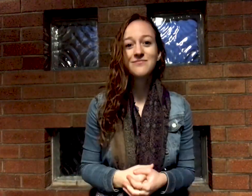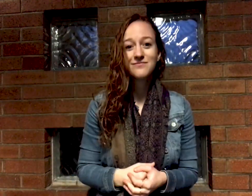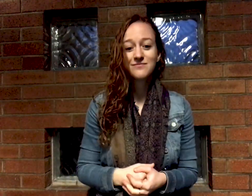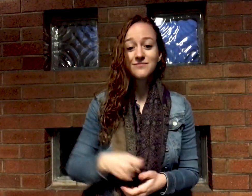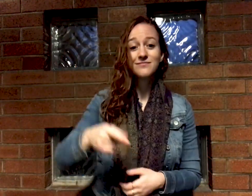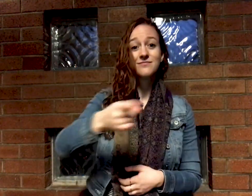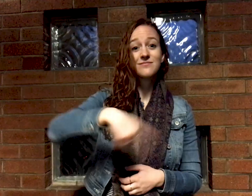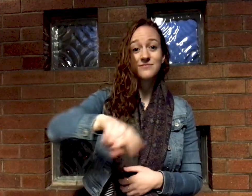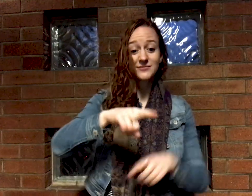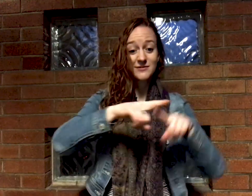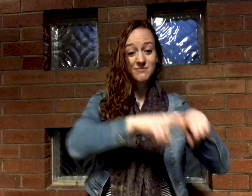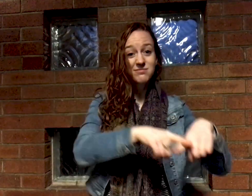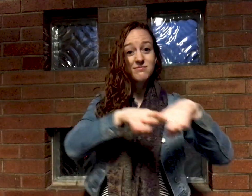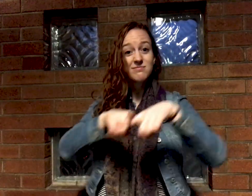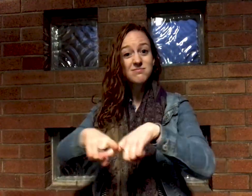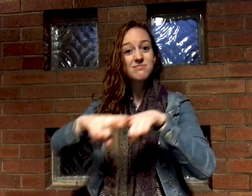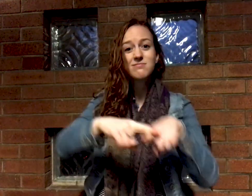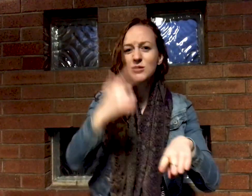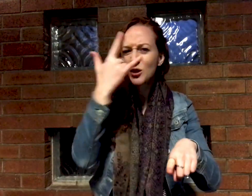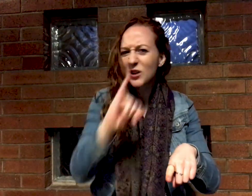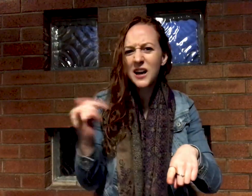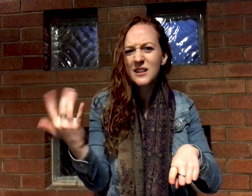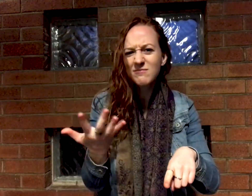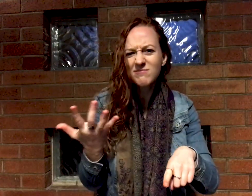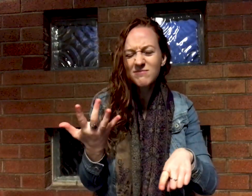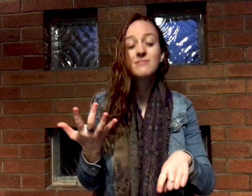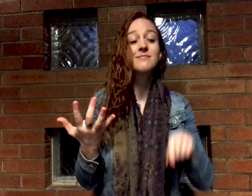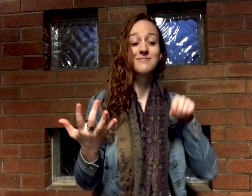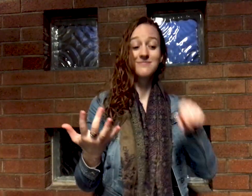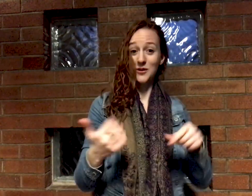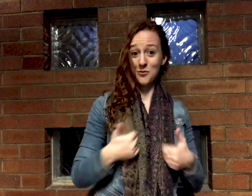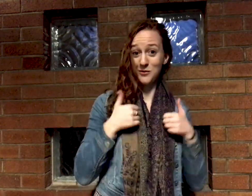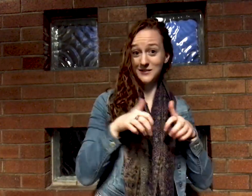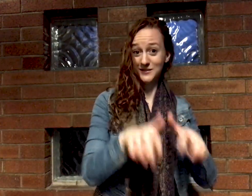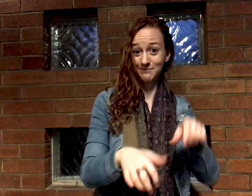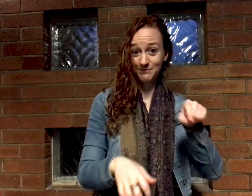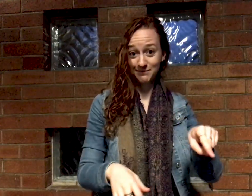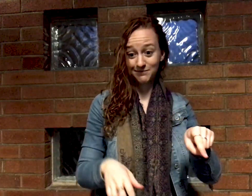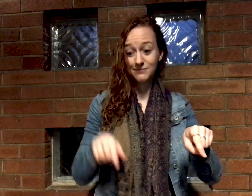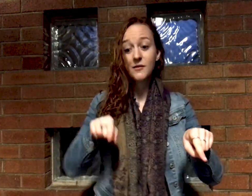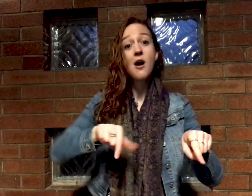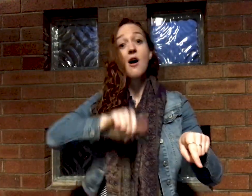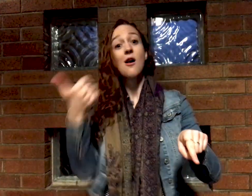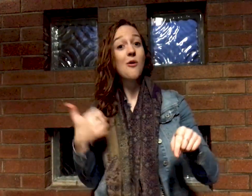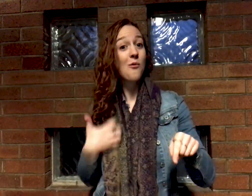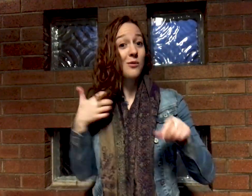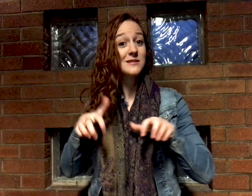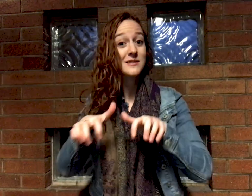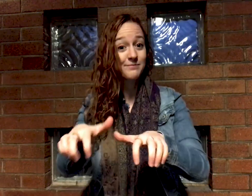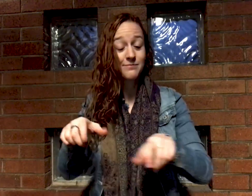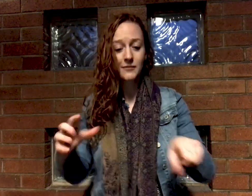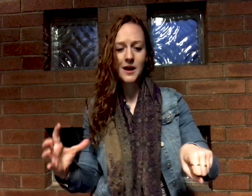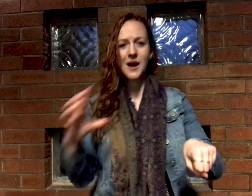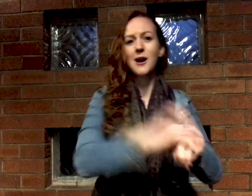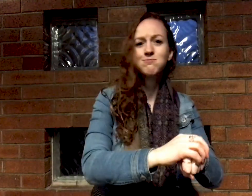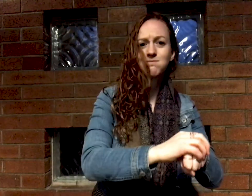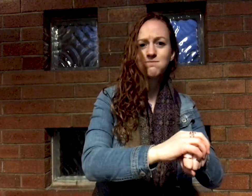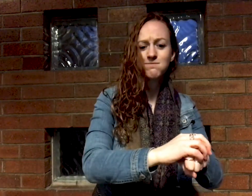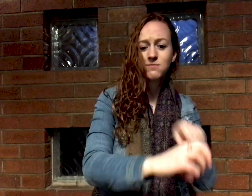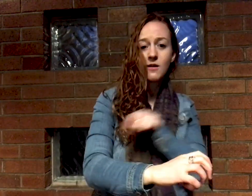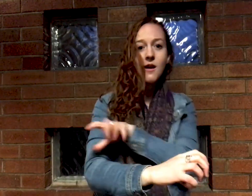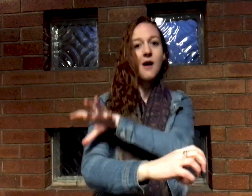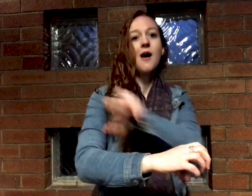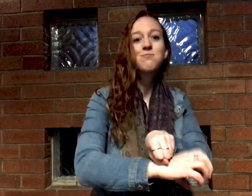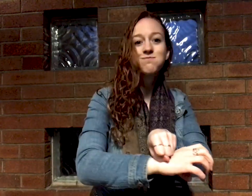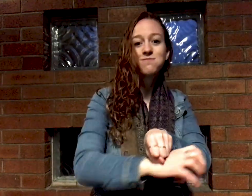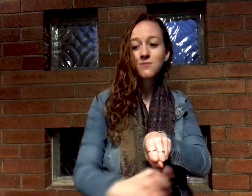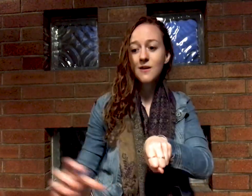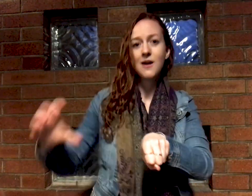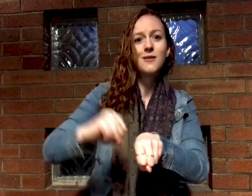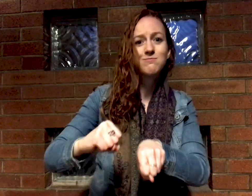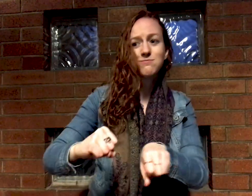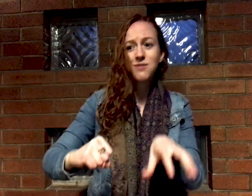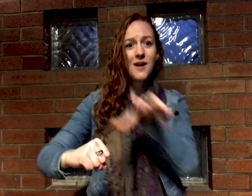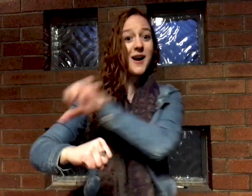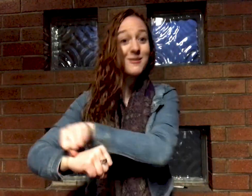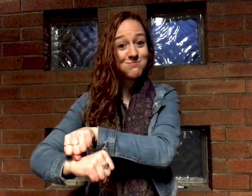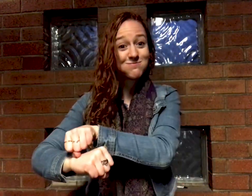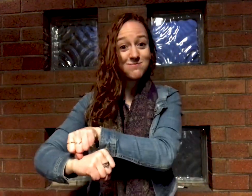The dependence creates a series of organisms consuming one another.